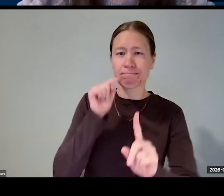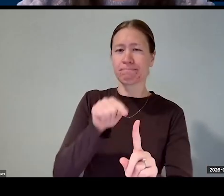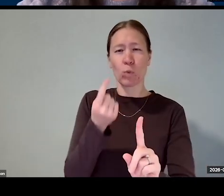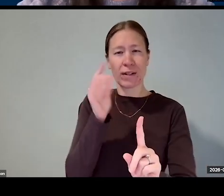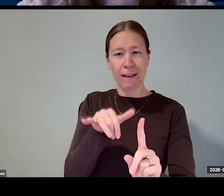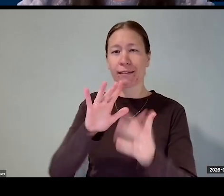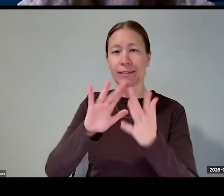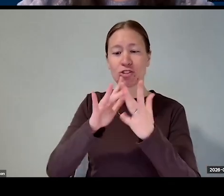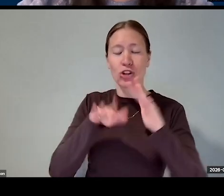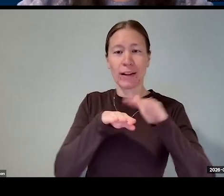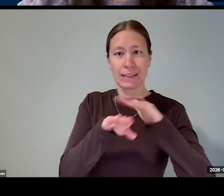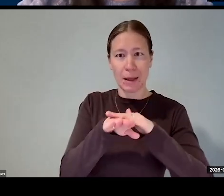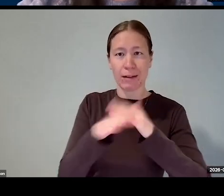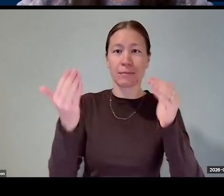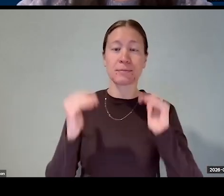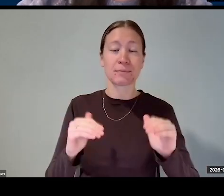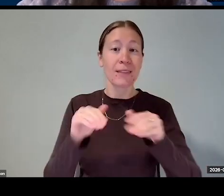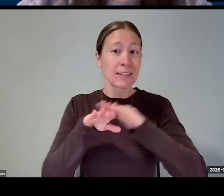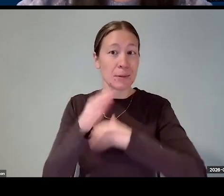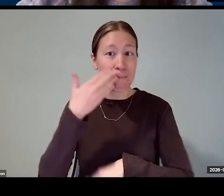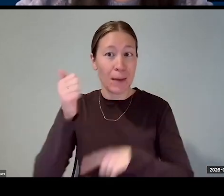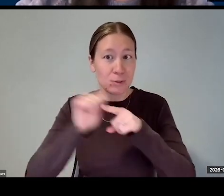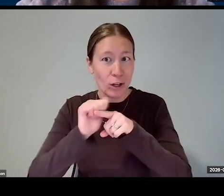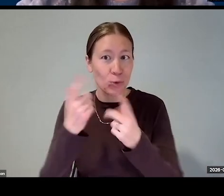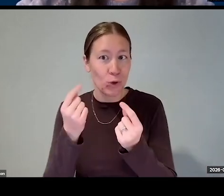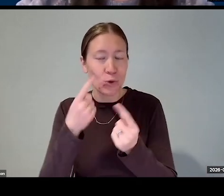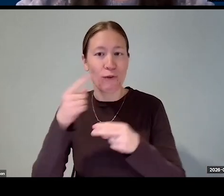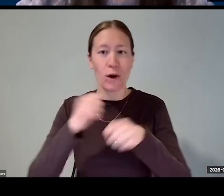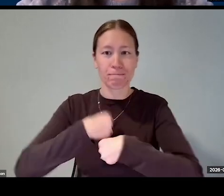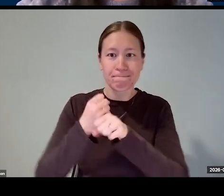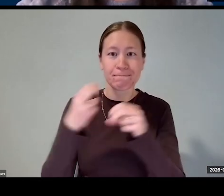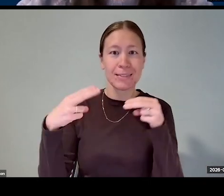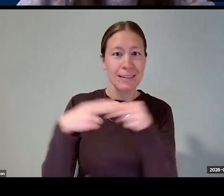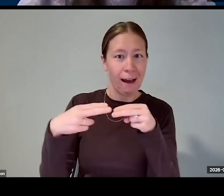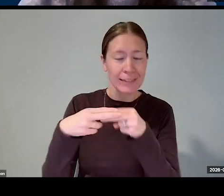accessibility best practices for slide decks, and then a demo of how